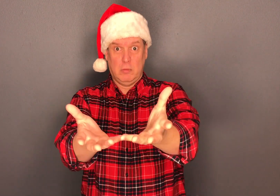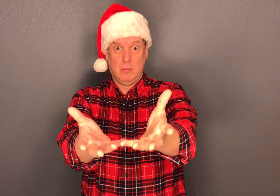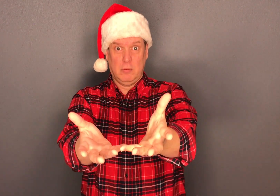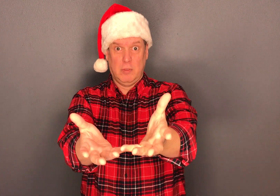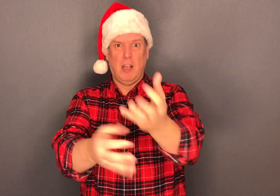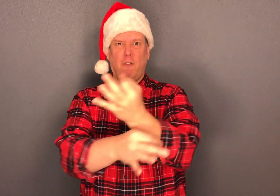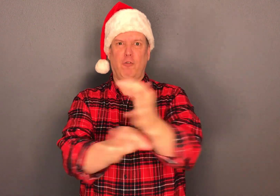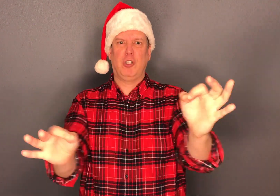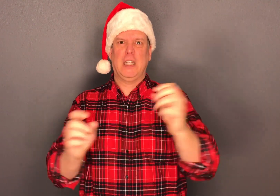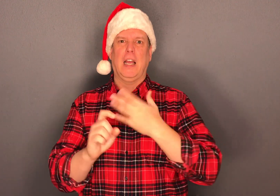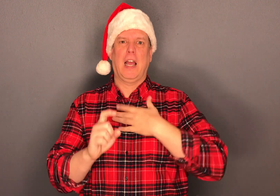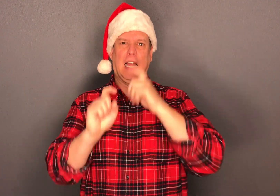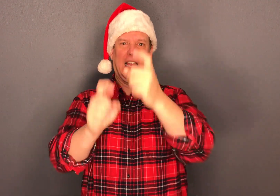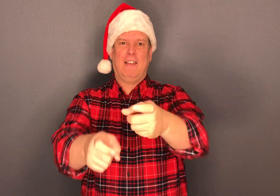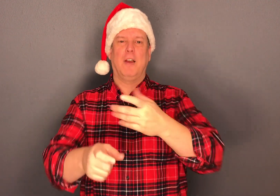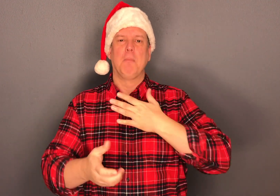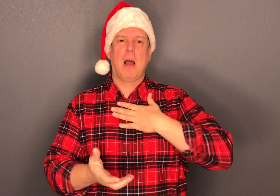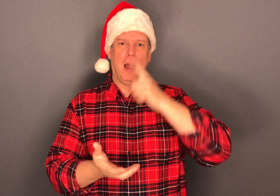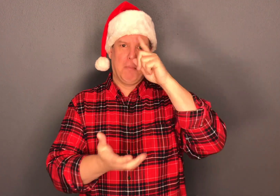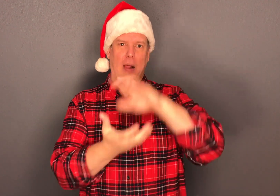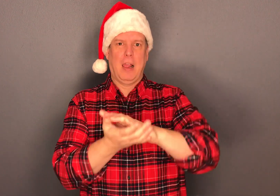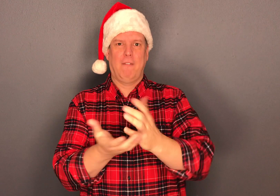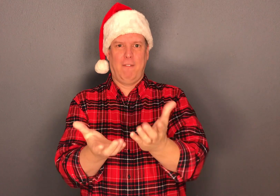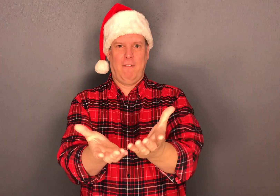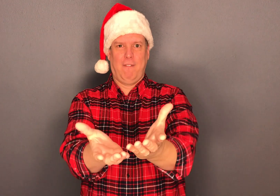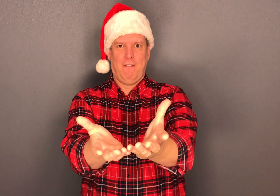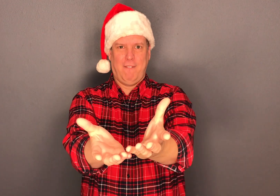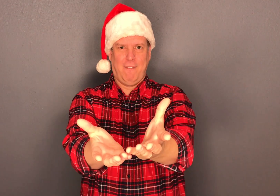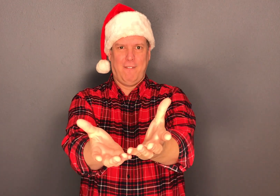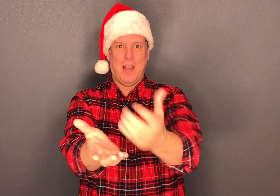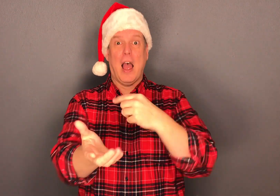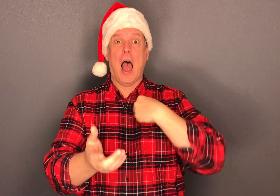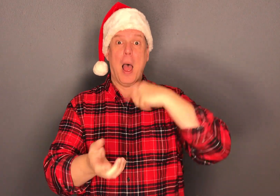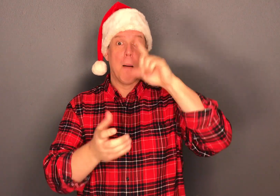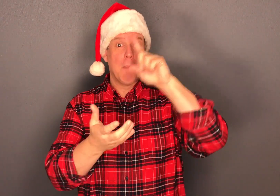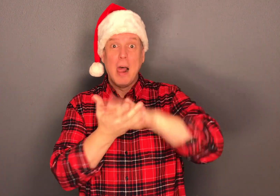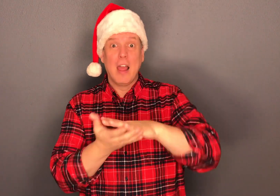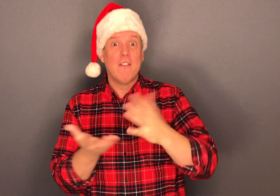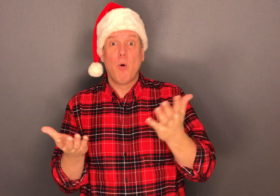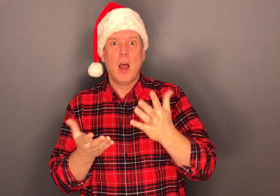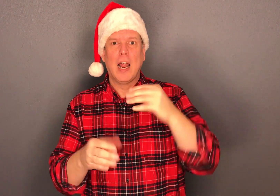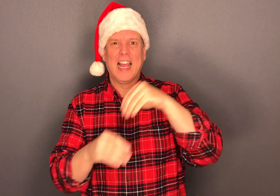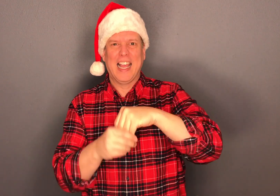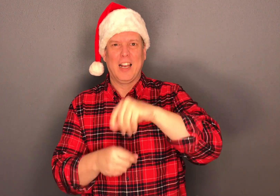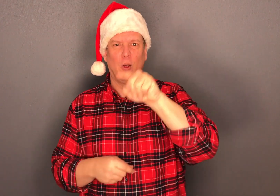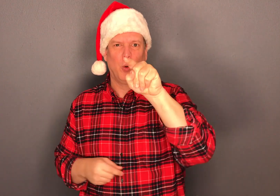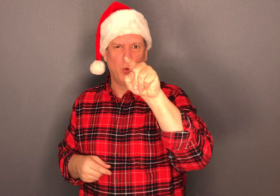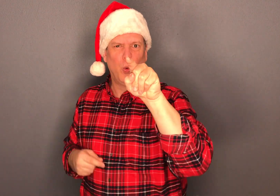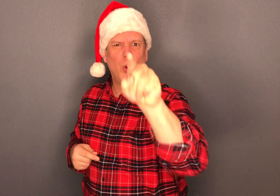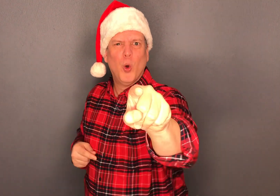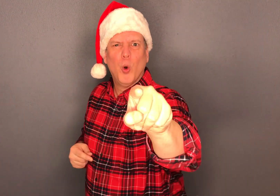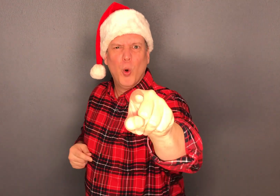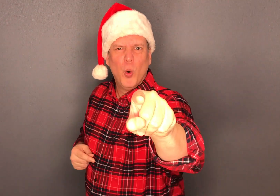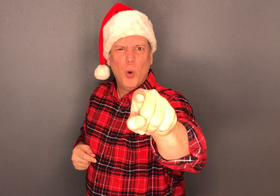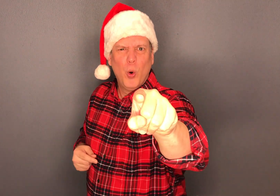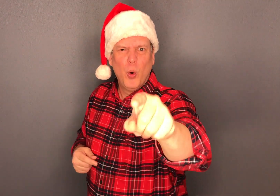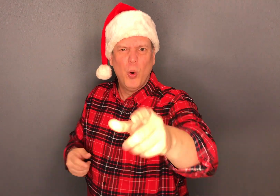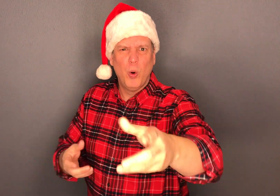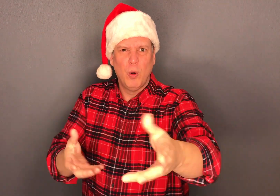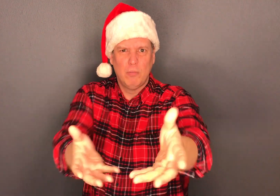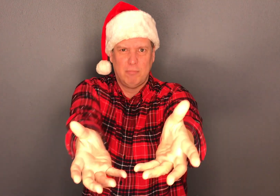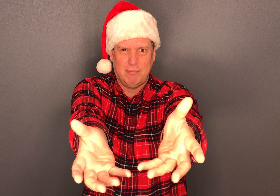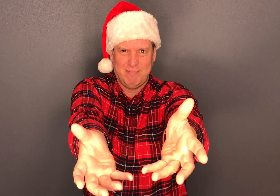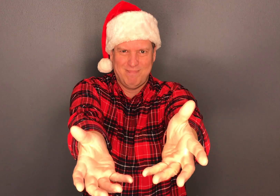you want here you go it's free I'll give you my belief I believe in you here it